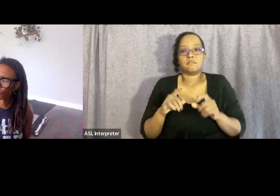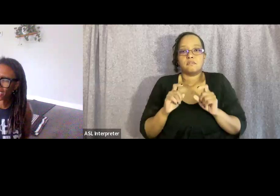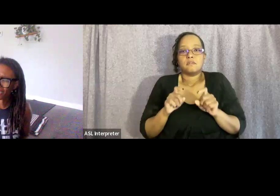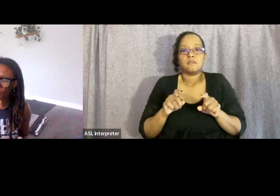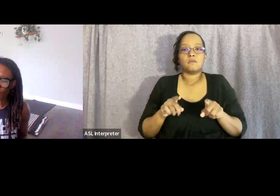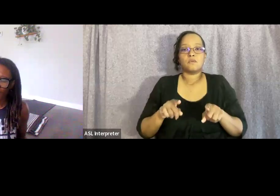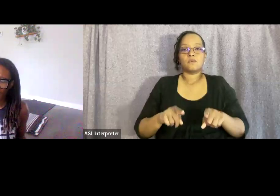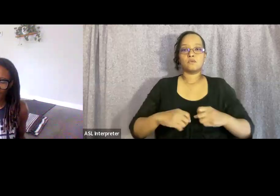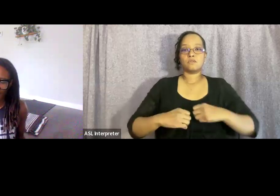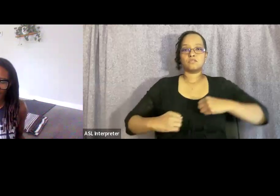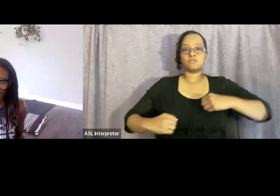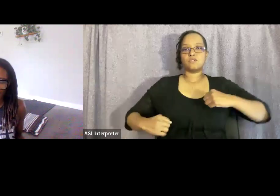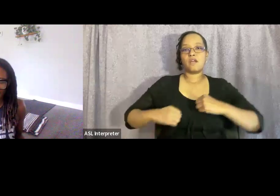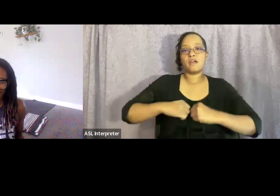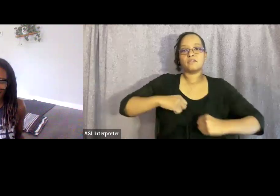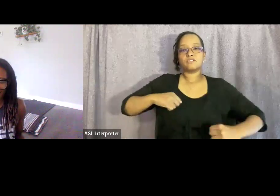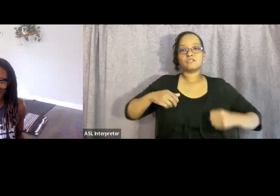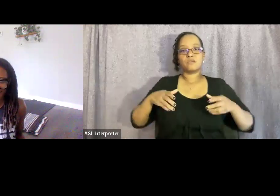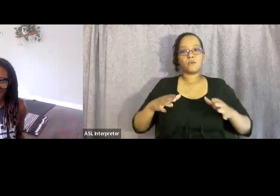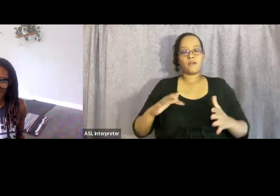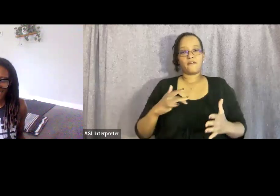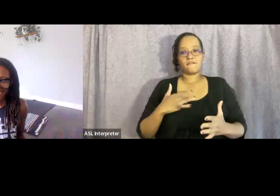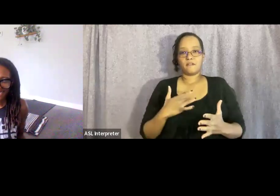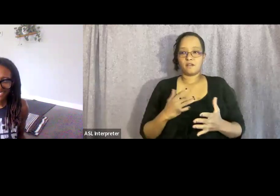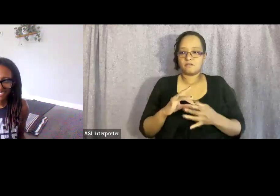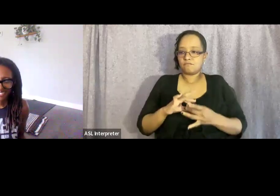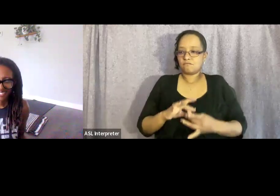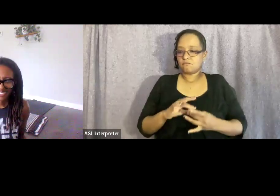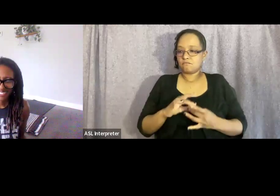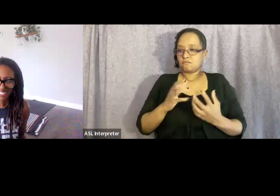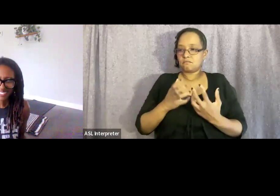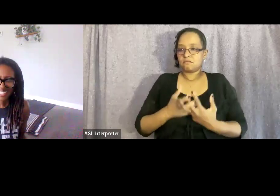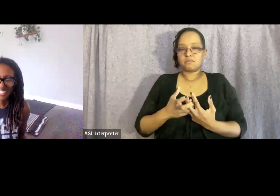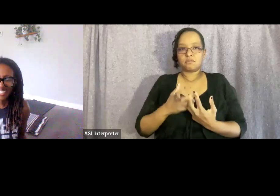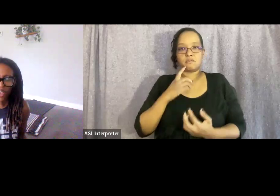But the practice is done.